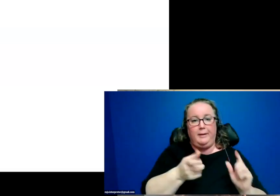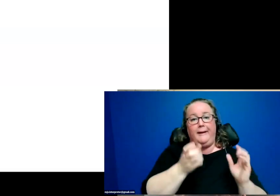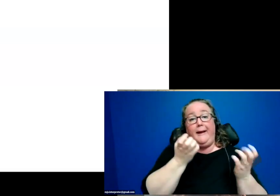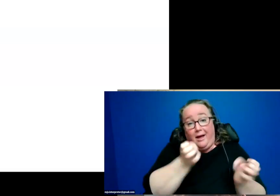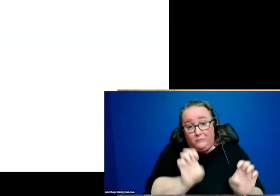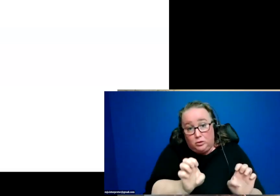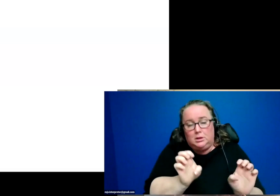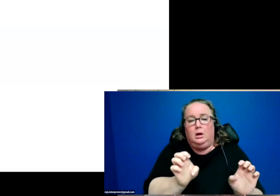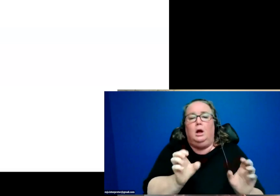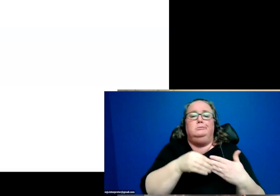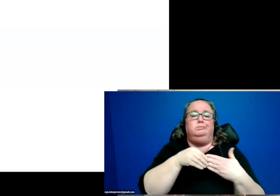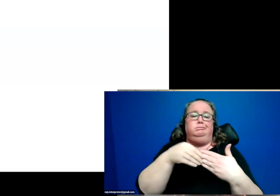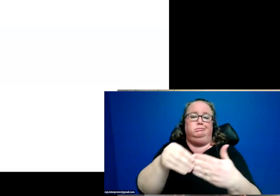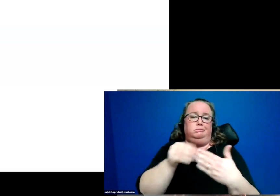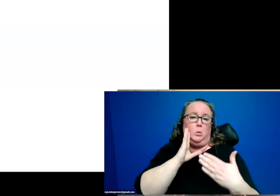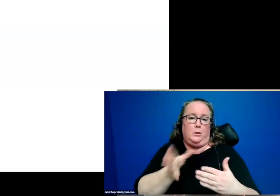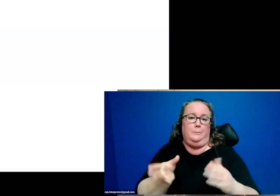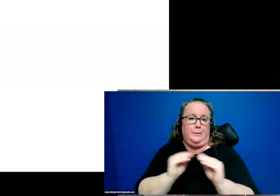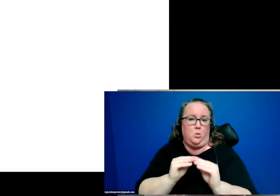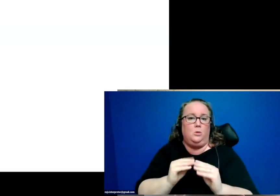so there's arguments to be made.